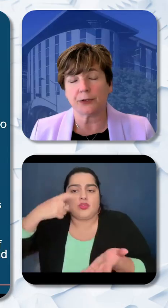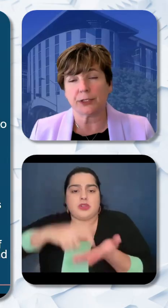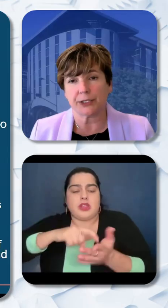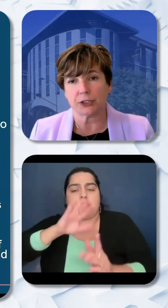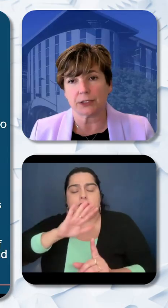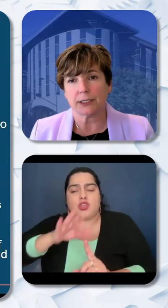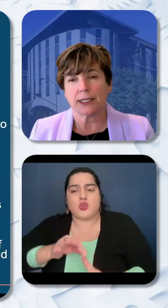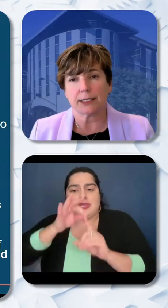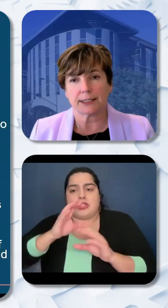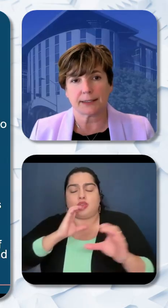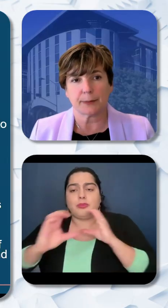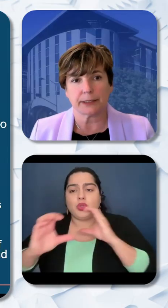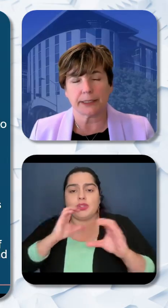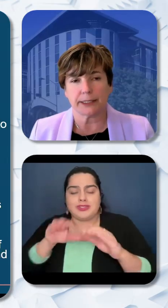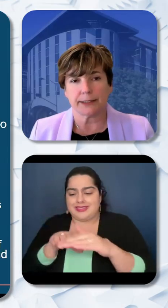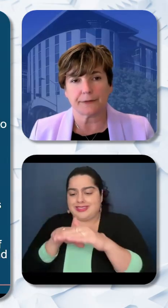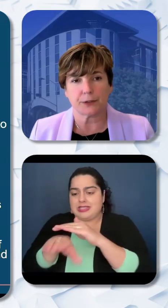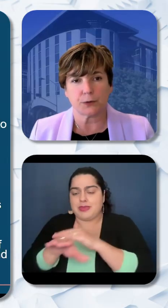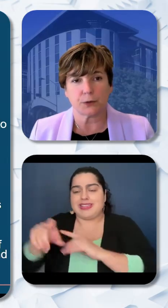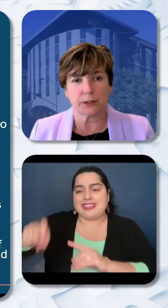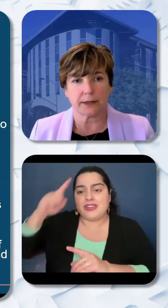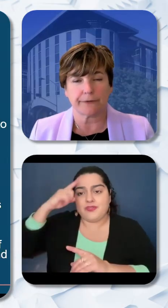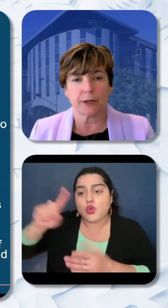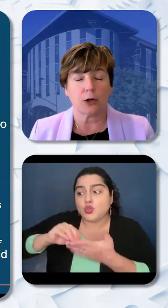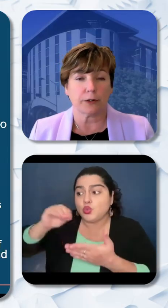communication and accessibility needs of students who are deaf,